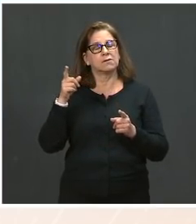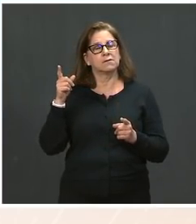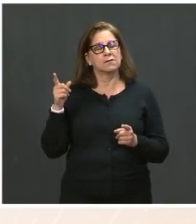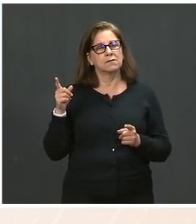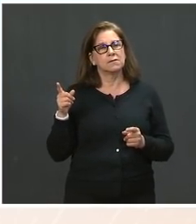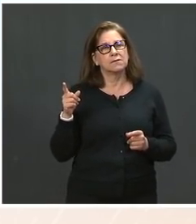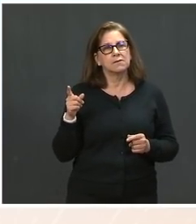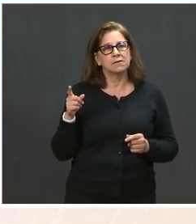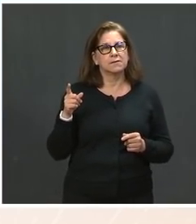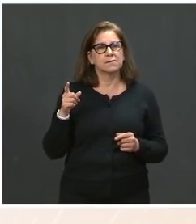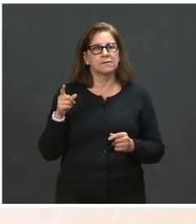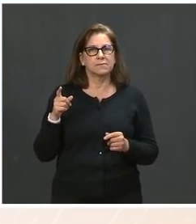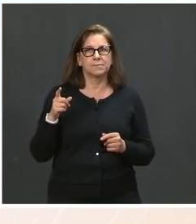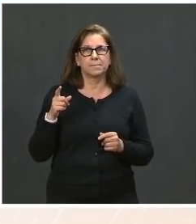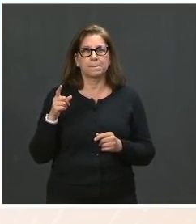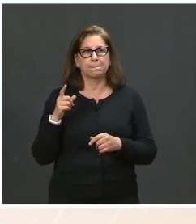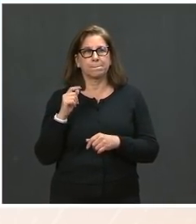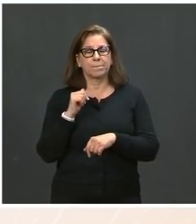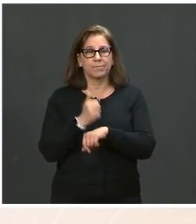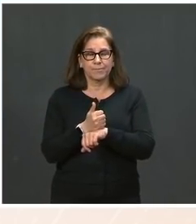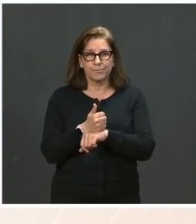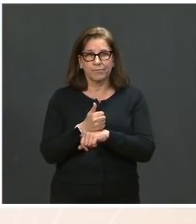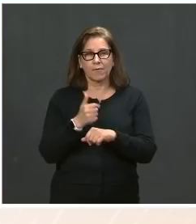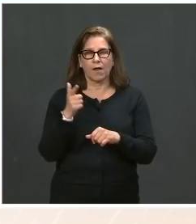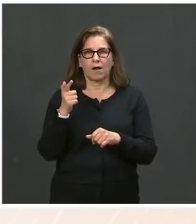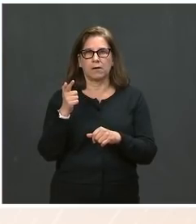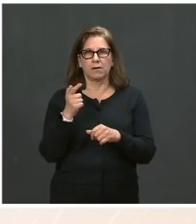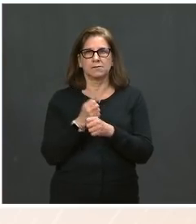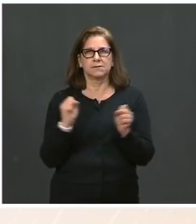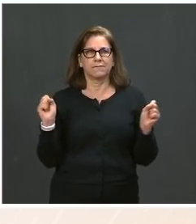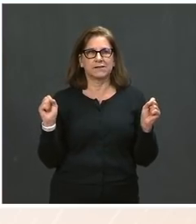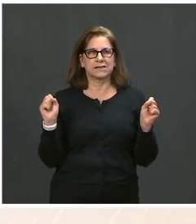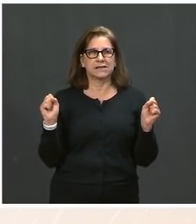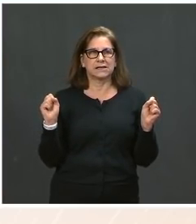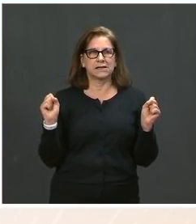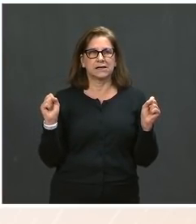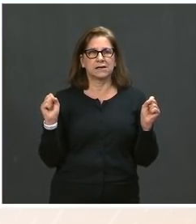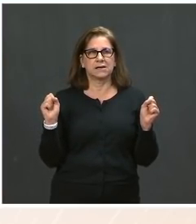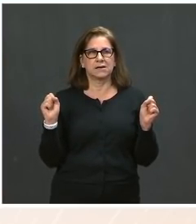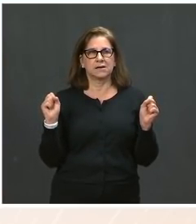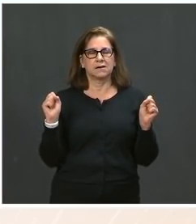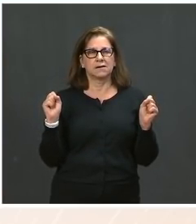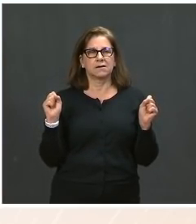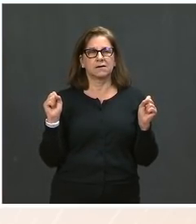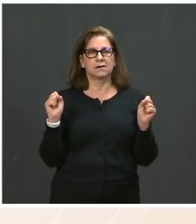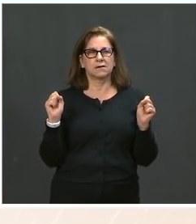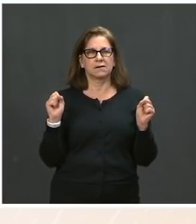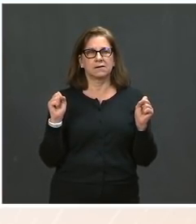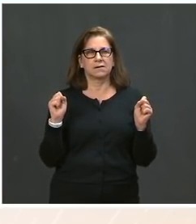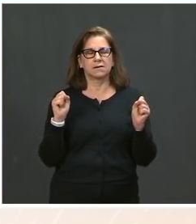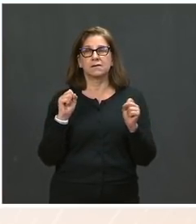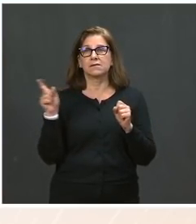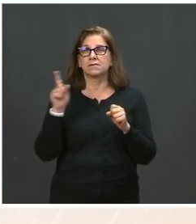and it's something that he has been committed through not just through words, but through action. And he believes it's something that, as President,